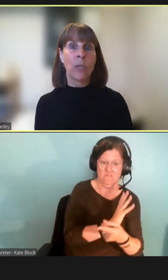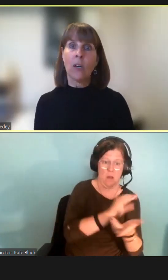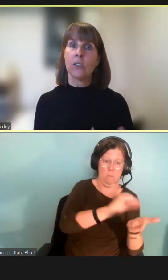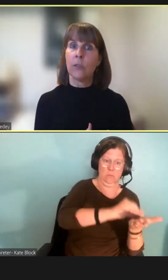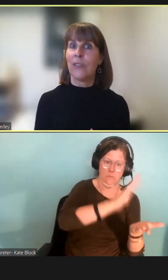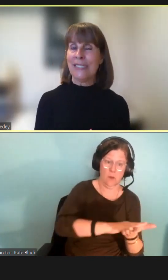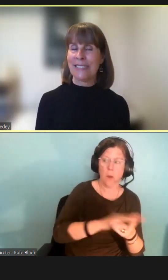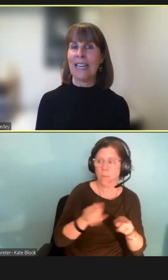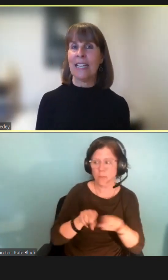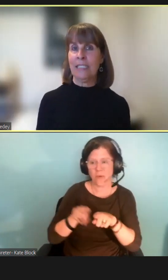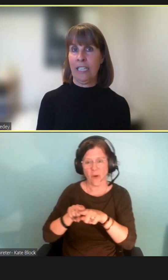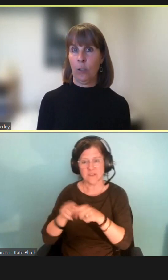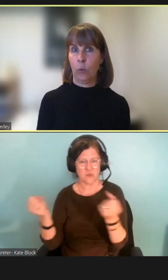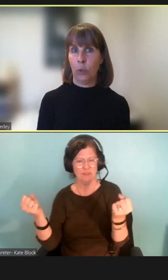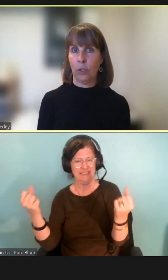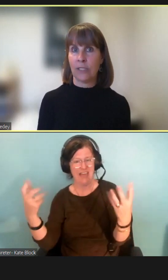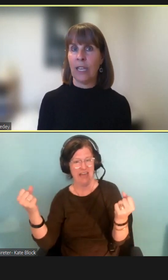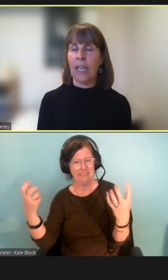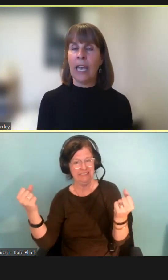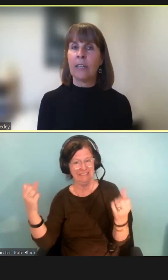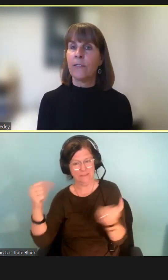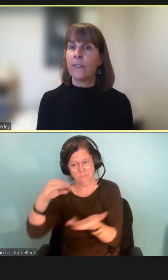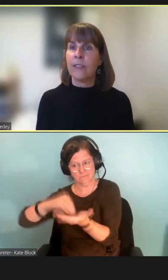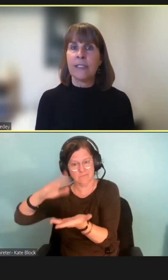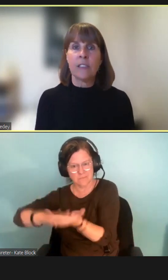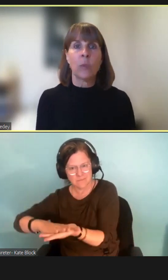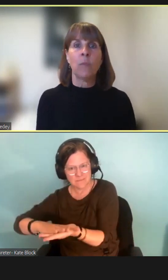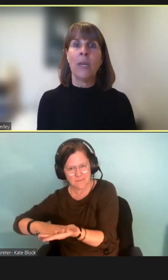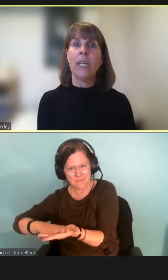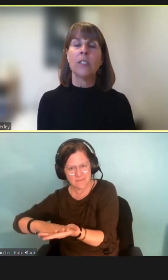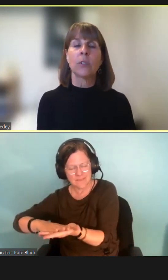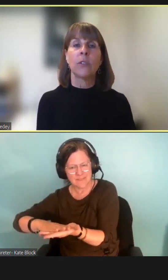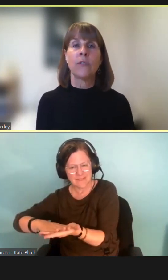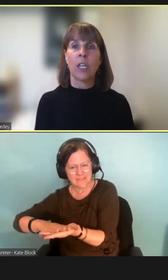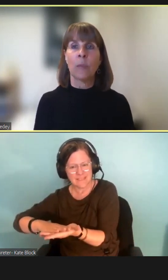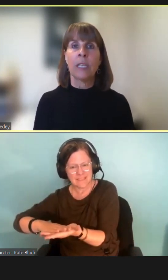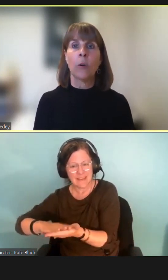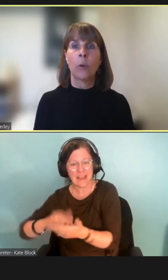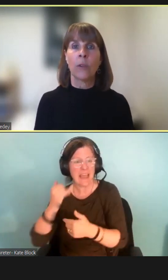also if they sign 10 words and if this has been mailed to a family or there's